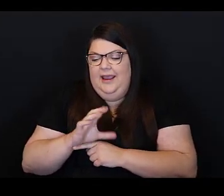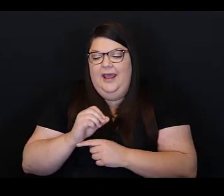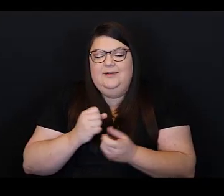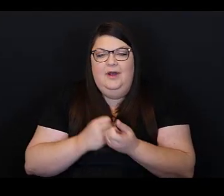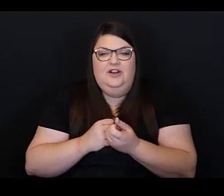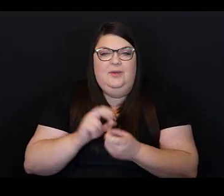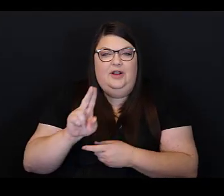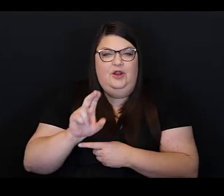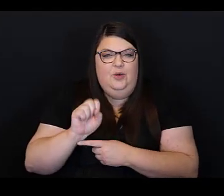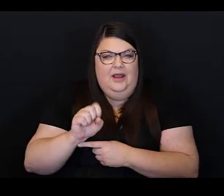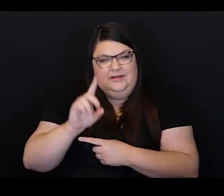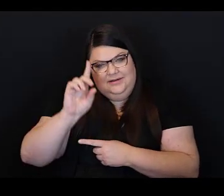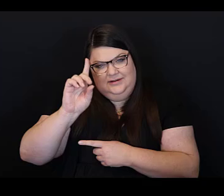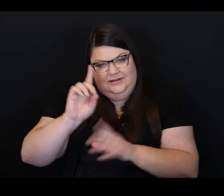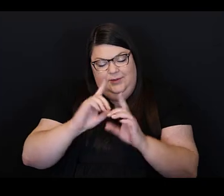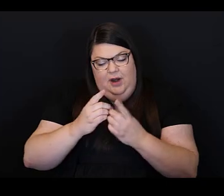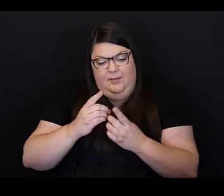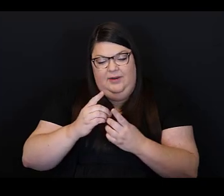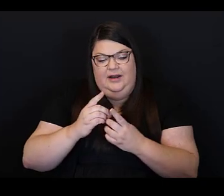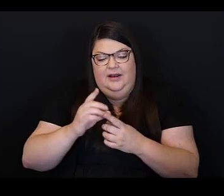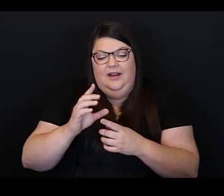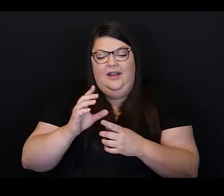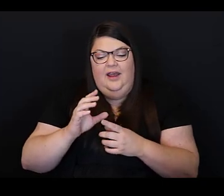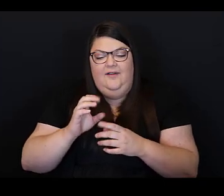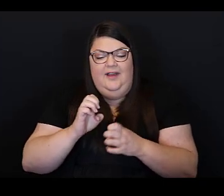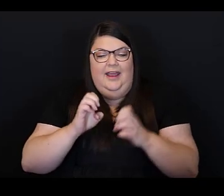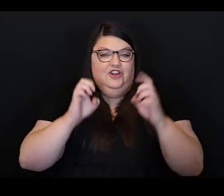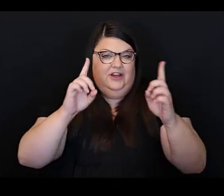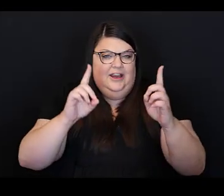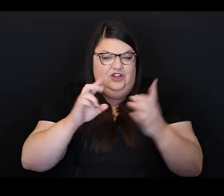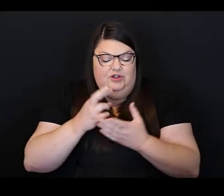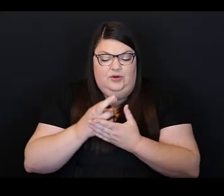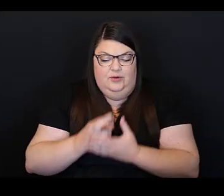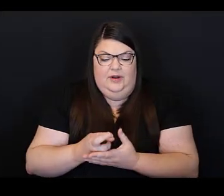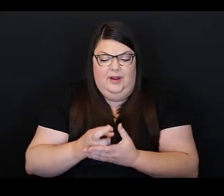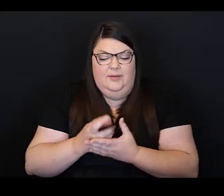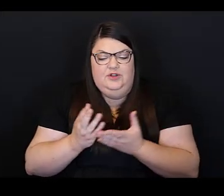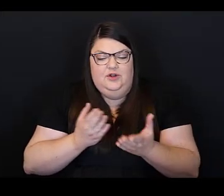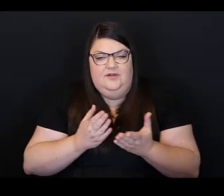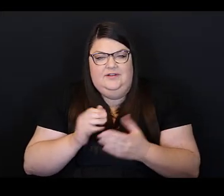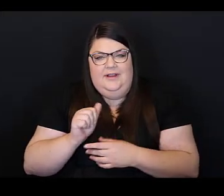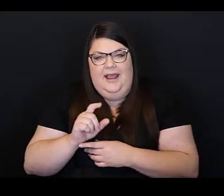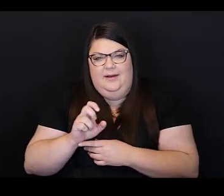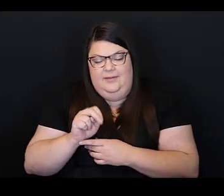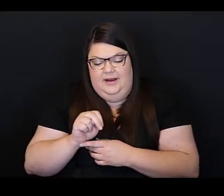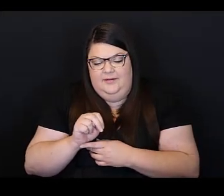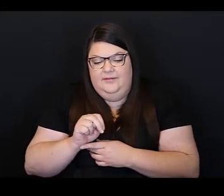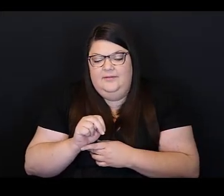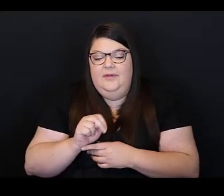the U.S Department of Education Rehabilitation Services Administration (RSA) under contract